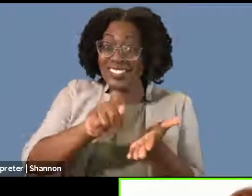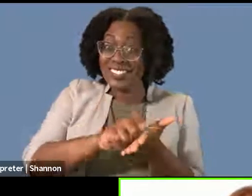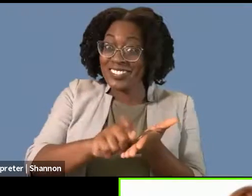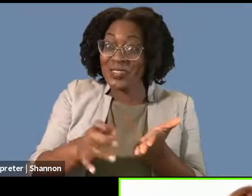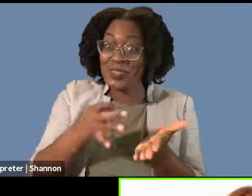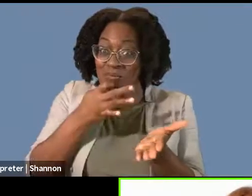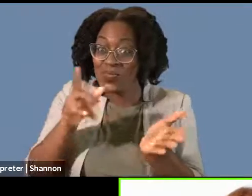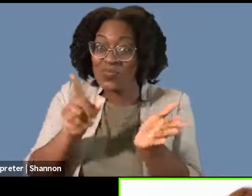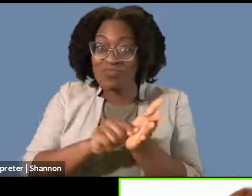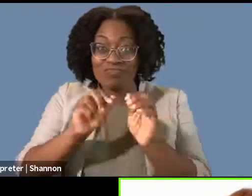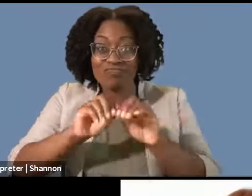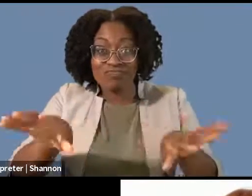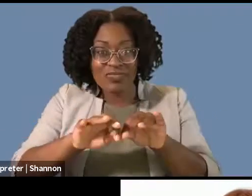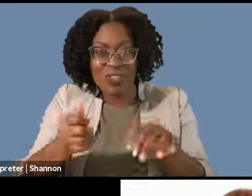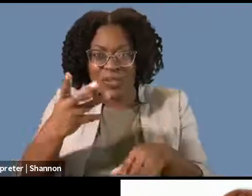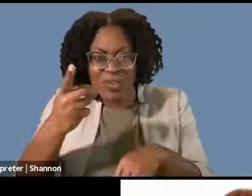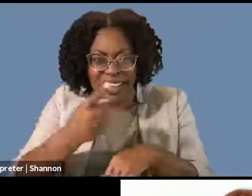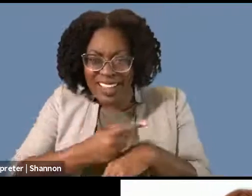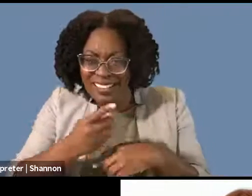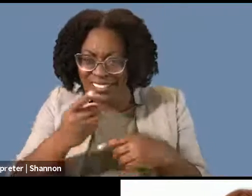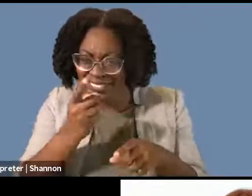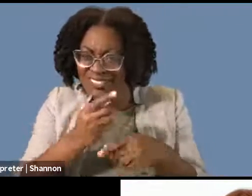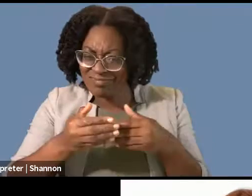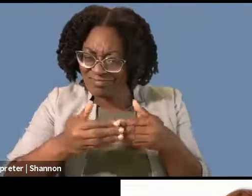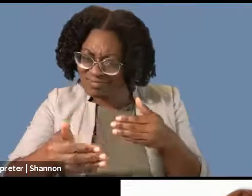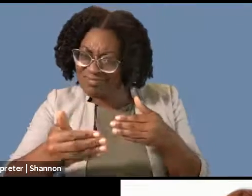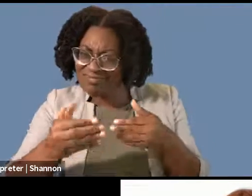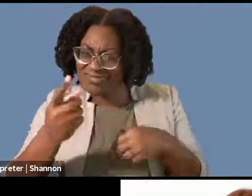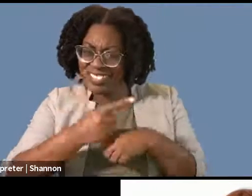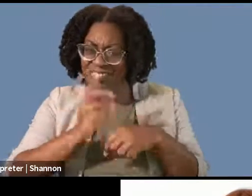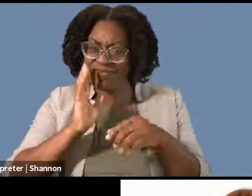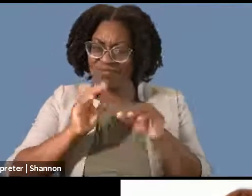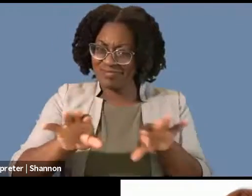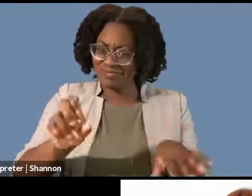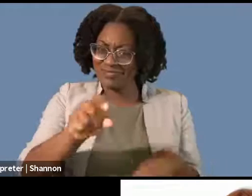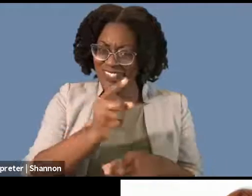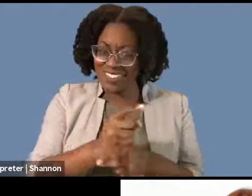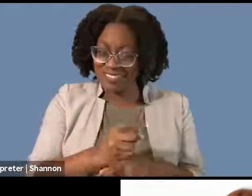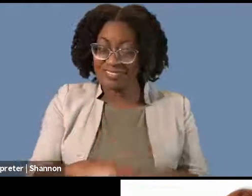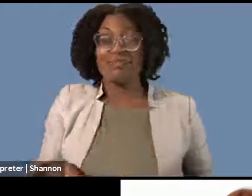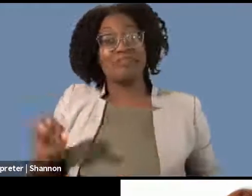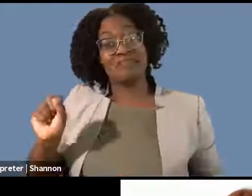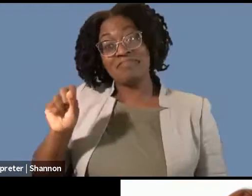in a couple days. TERRI GIVENS: Yes, indeed. So, I started out my career as a political scientist.